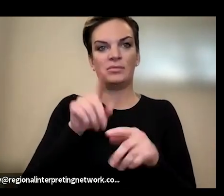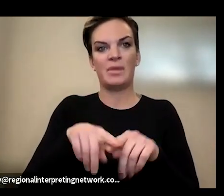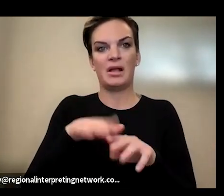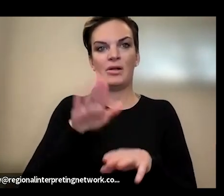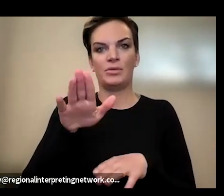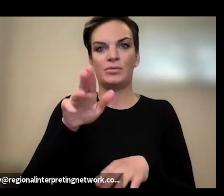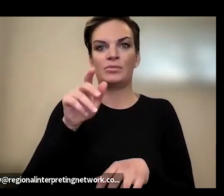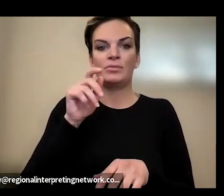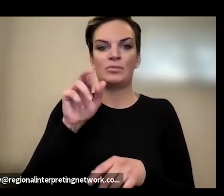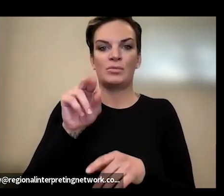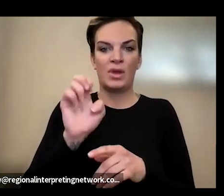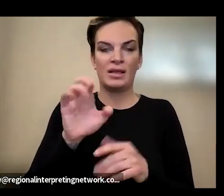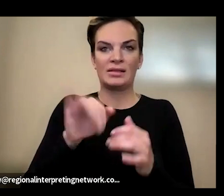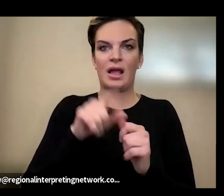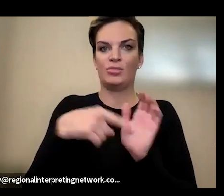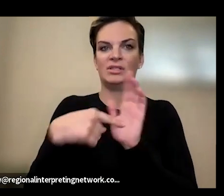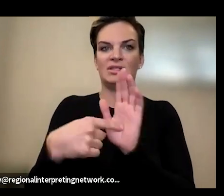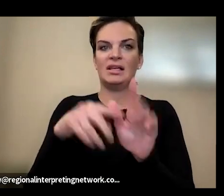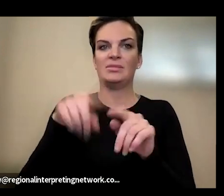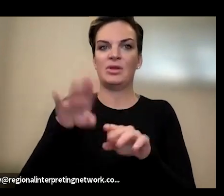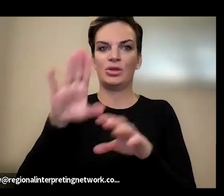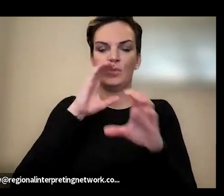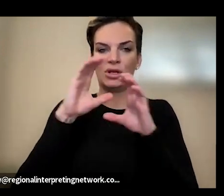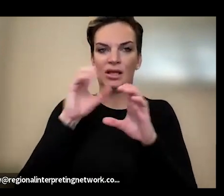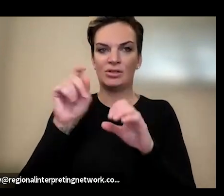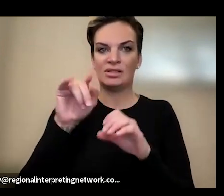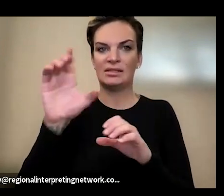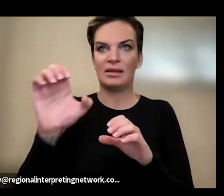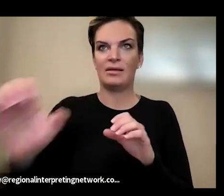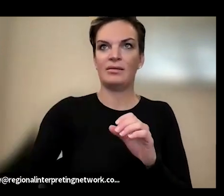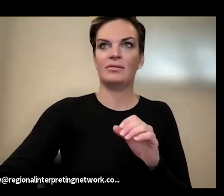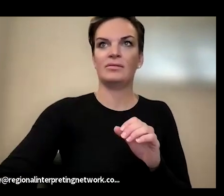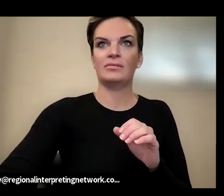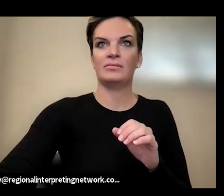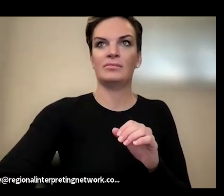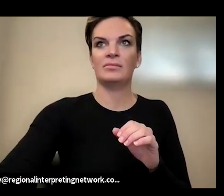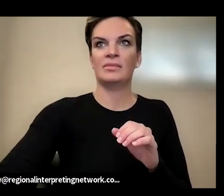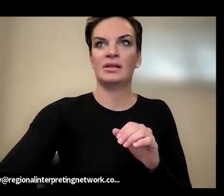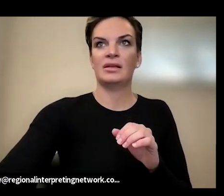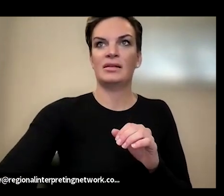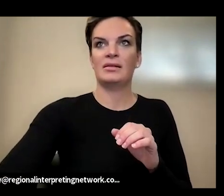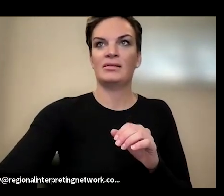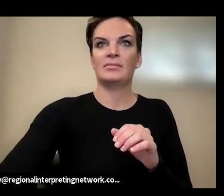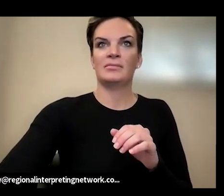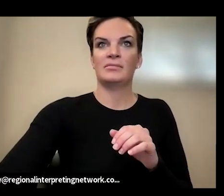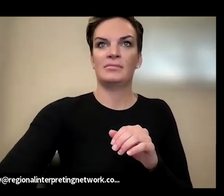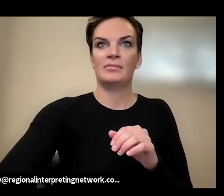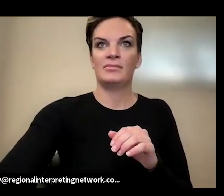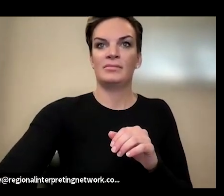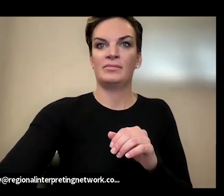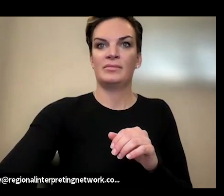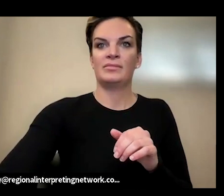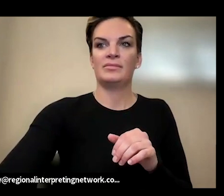the world, depending on your communication style, that's not a guarantee, right. We know that, and so